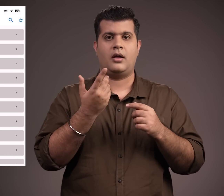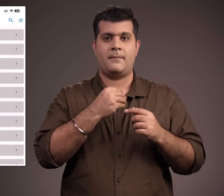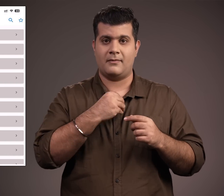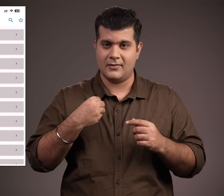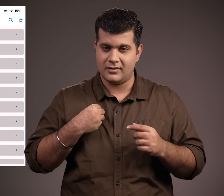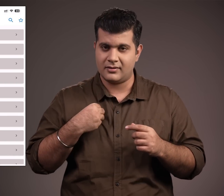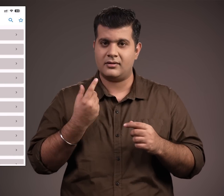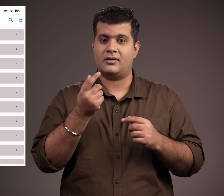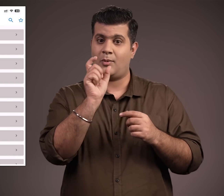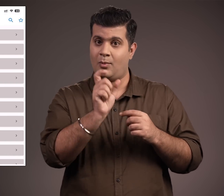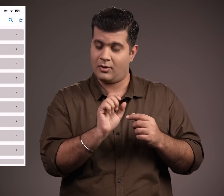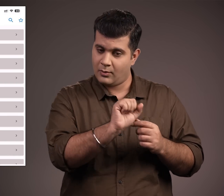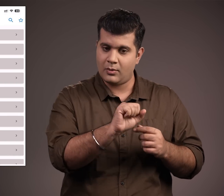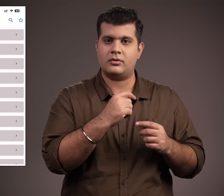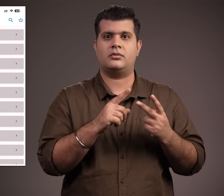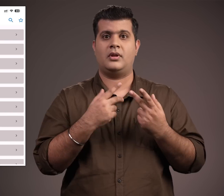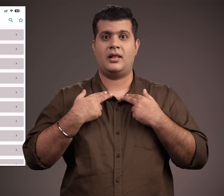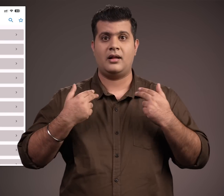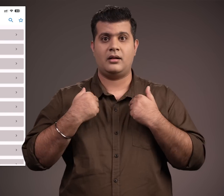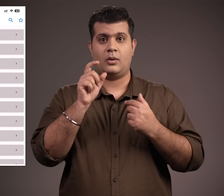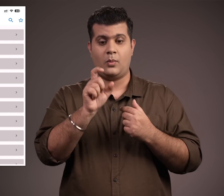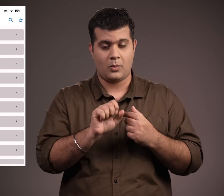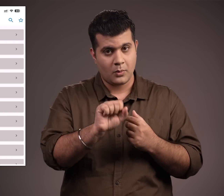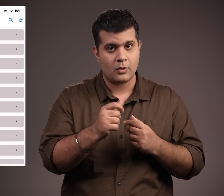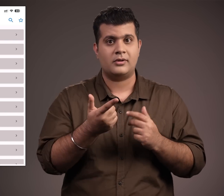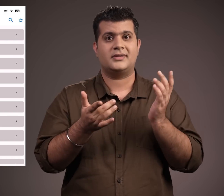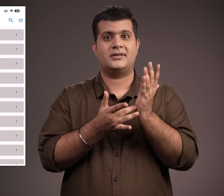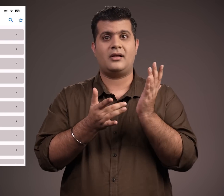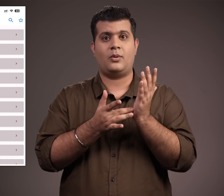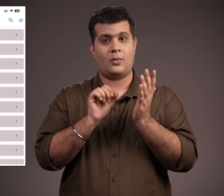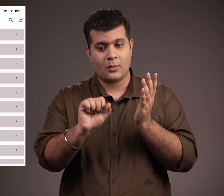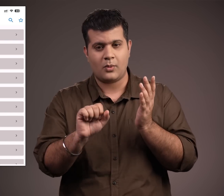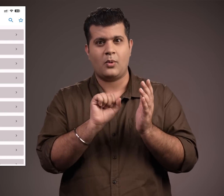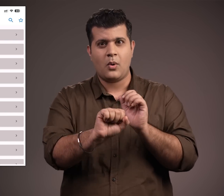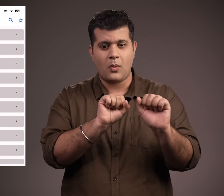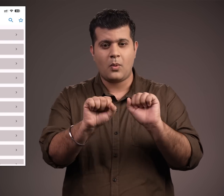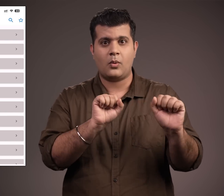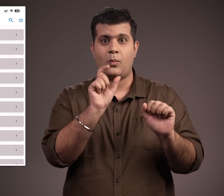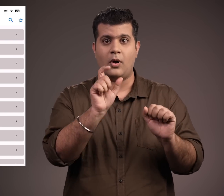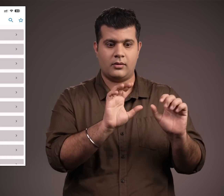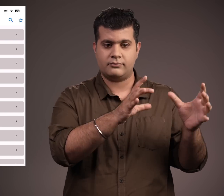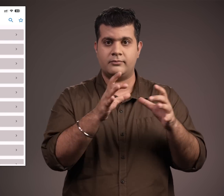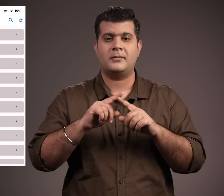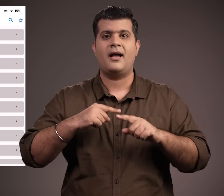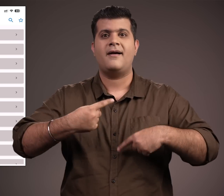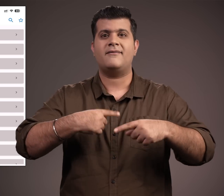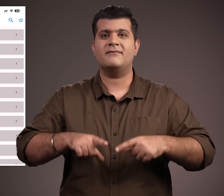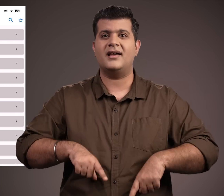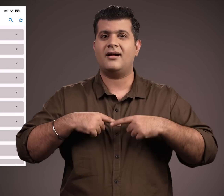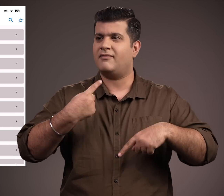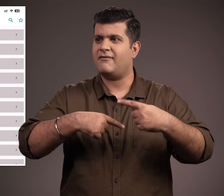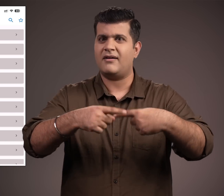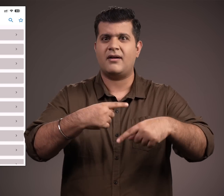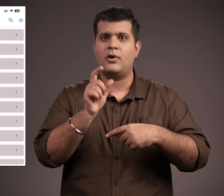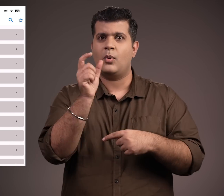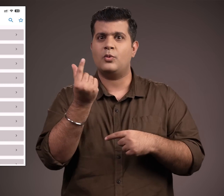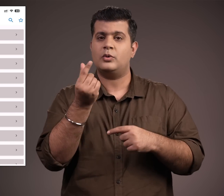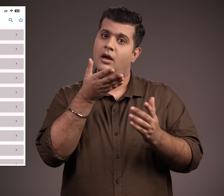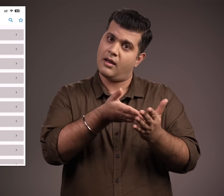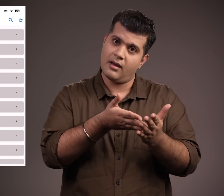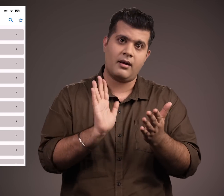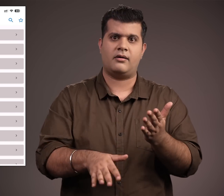medical, legal, technical, day-to-day words, etc.